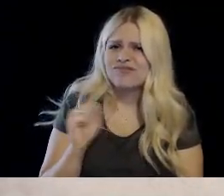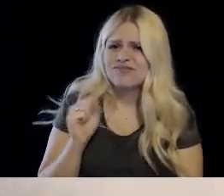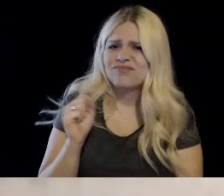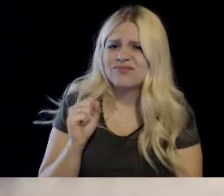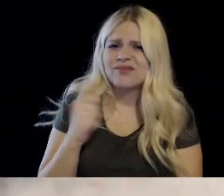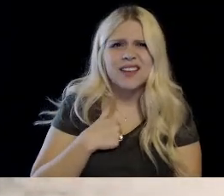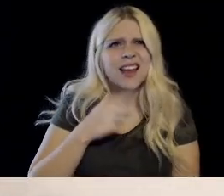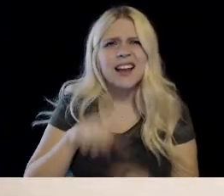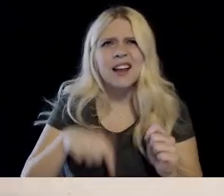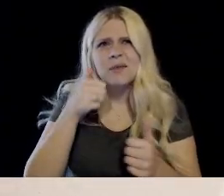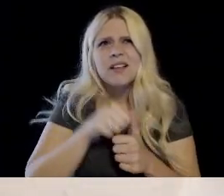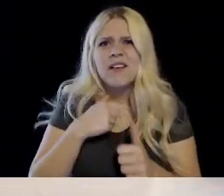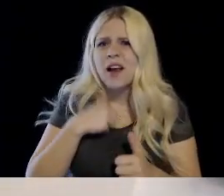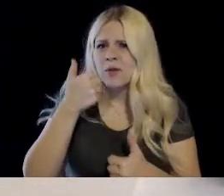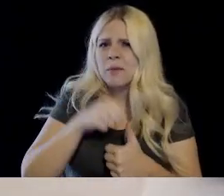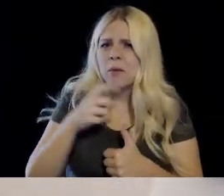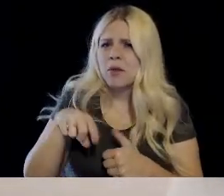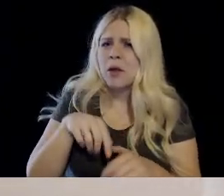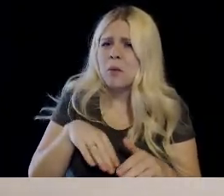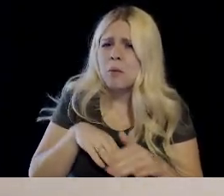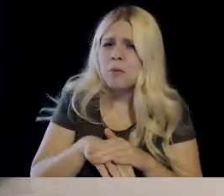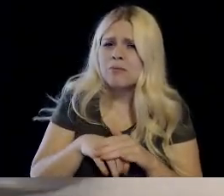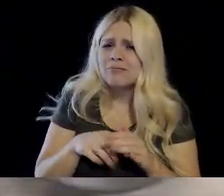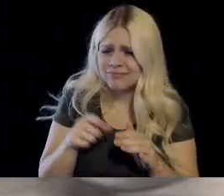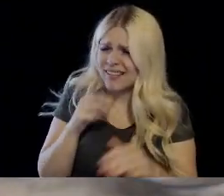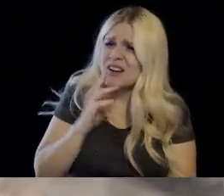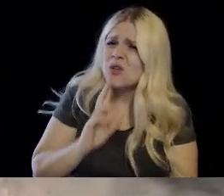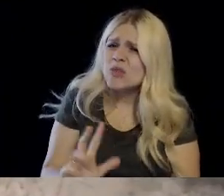Joanne: And they lived here, they lived here for the last 8 years.